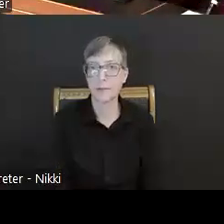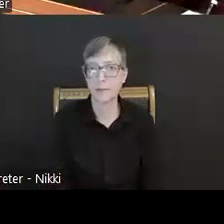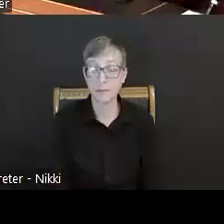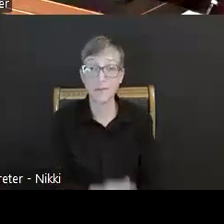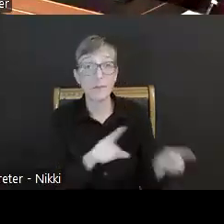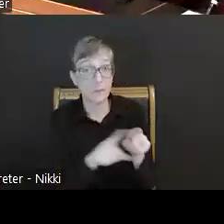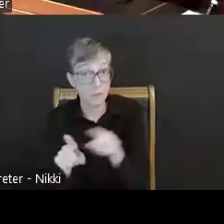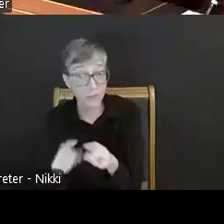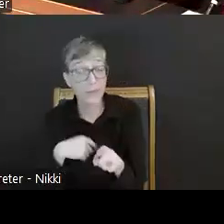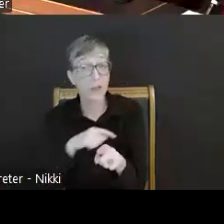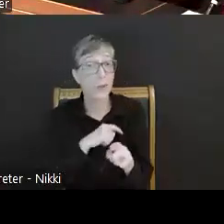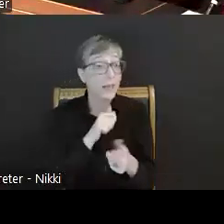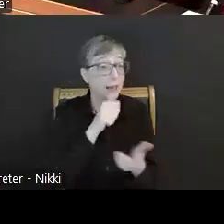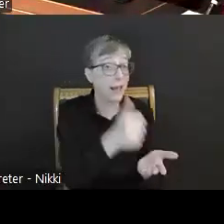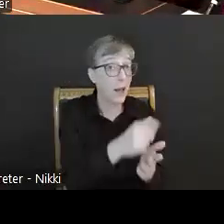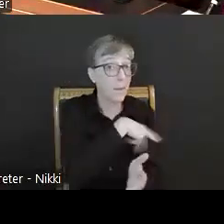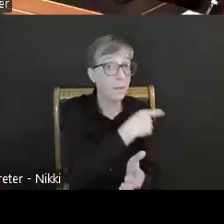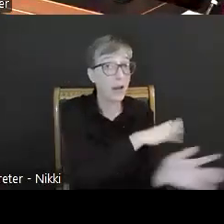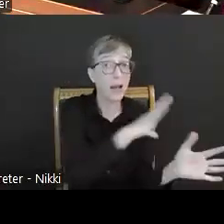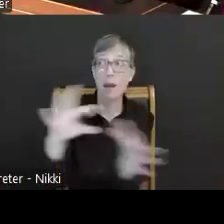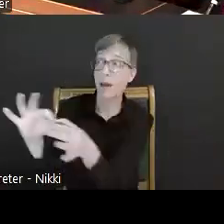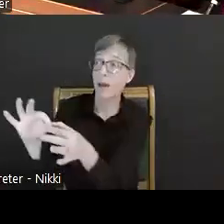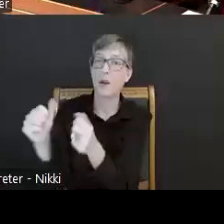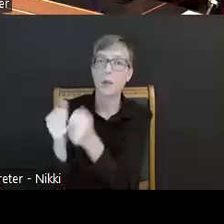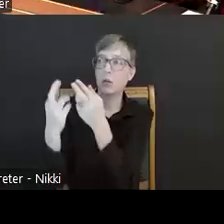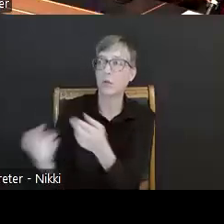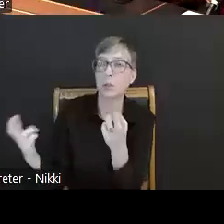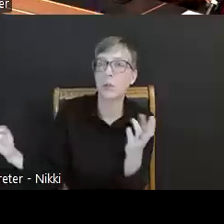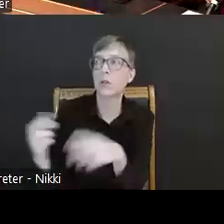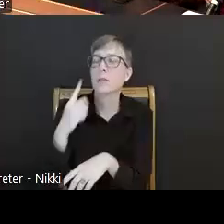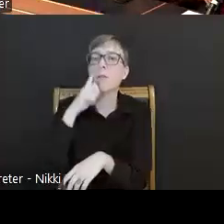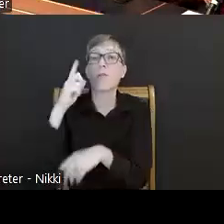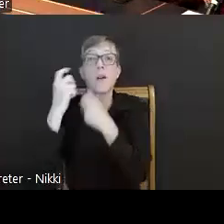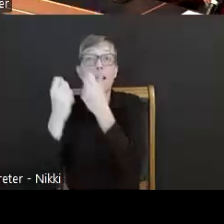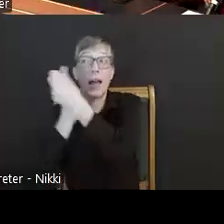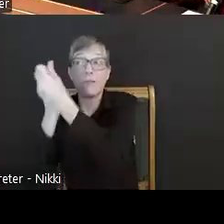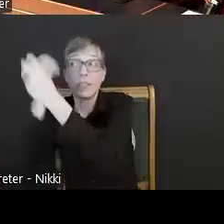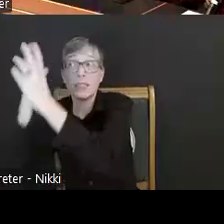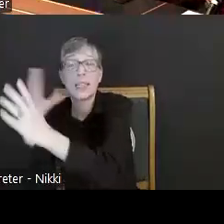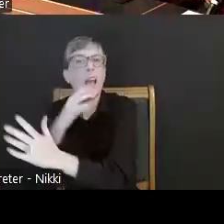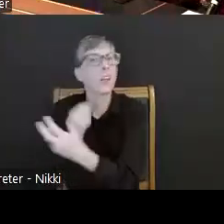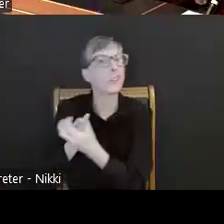with Advocate um advocacy resources and support resources including Willow mobile Advocates and